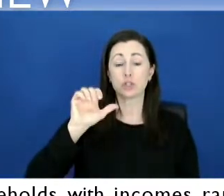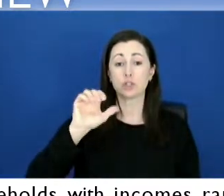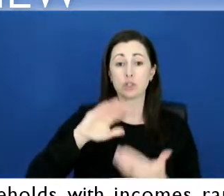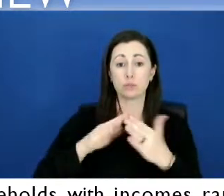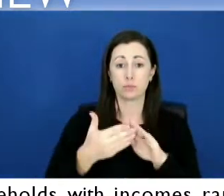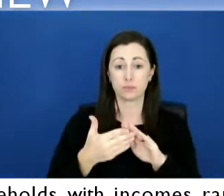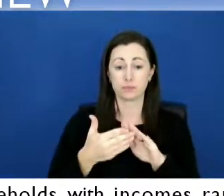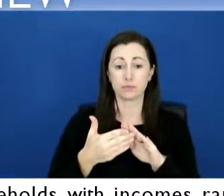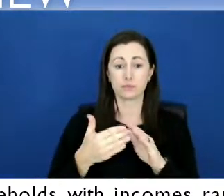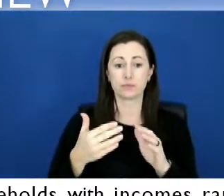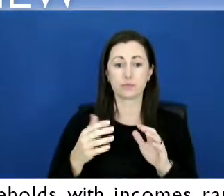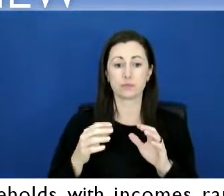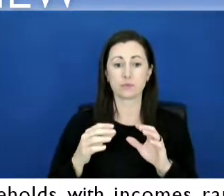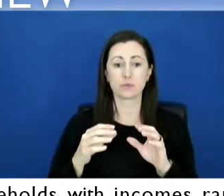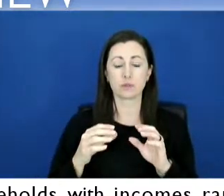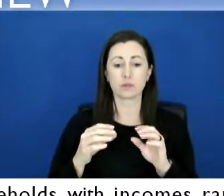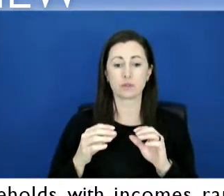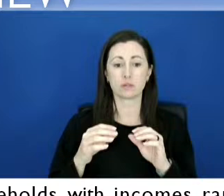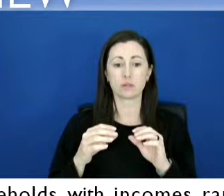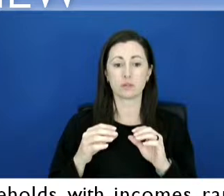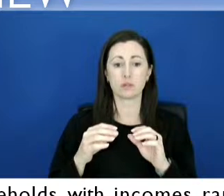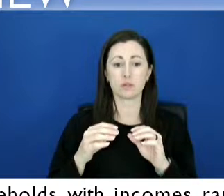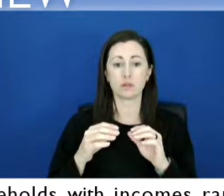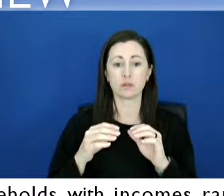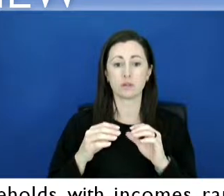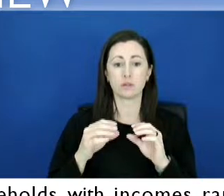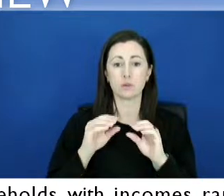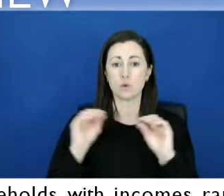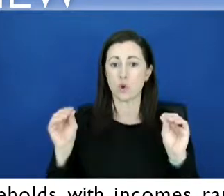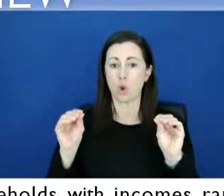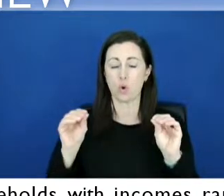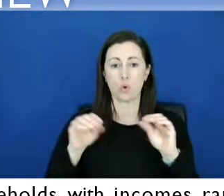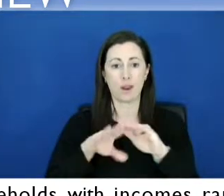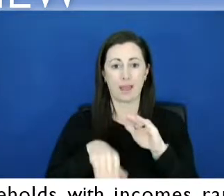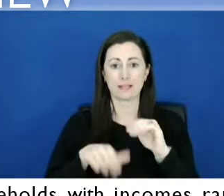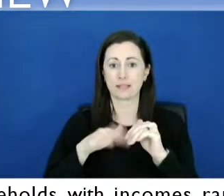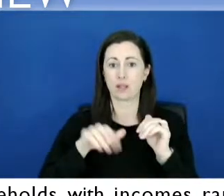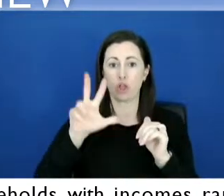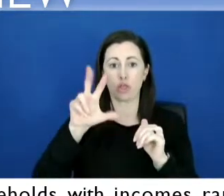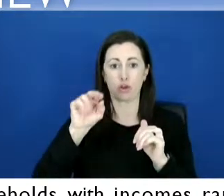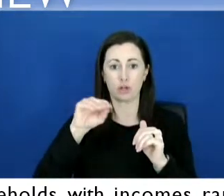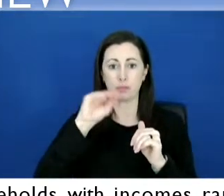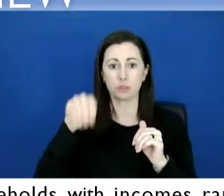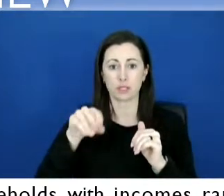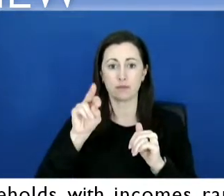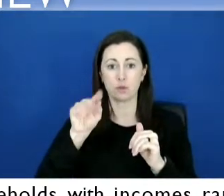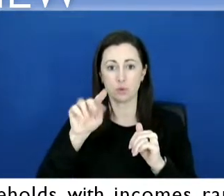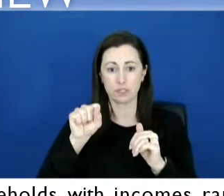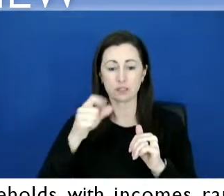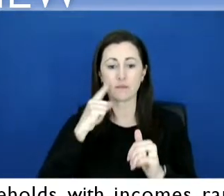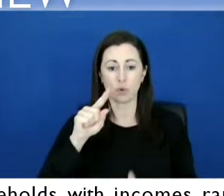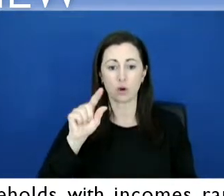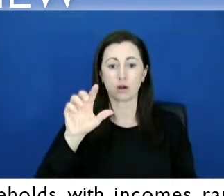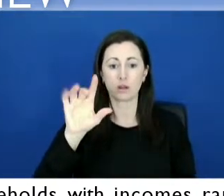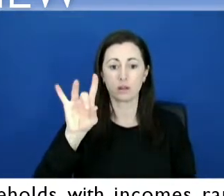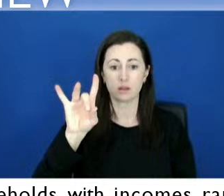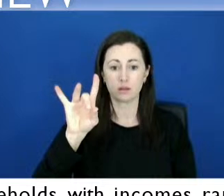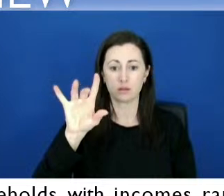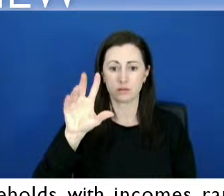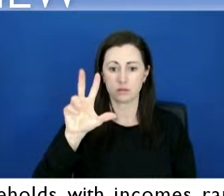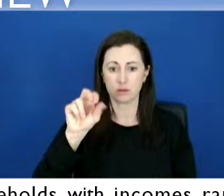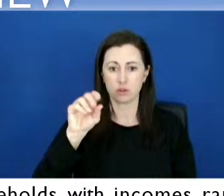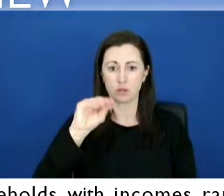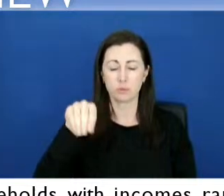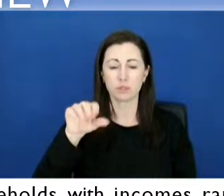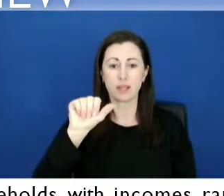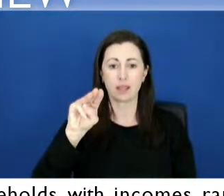AREA MEDIAN INCOME, EACH